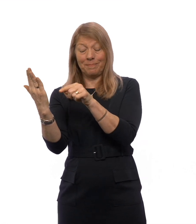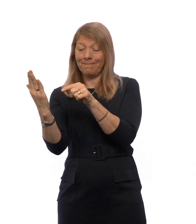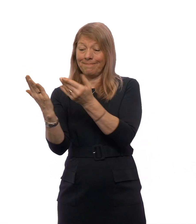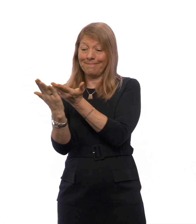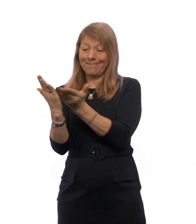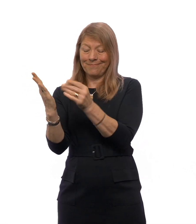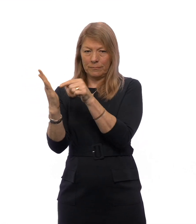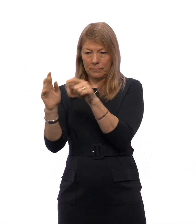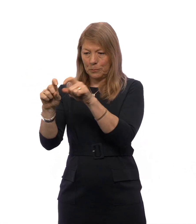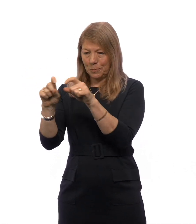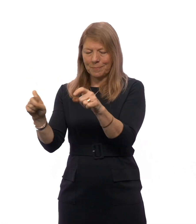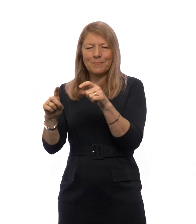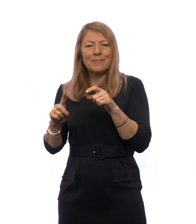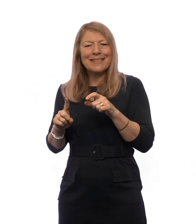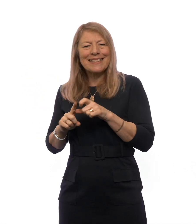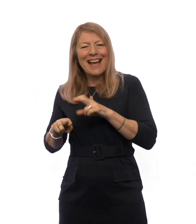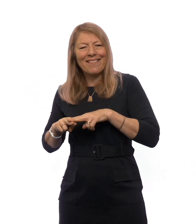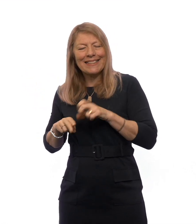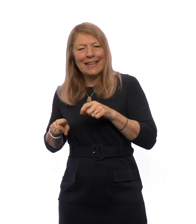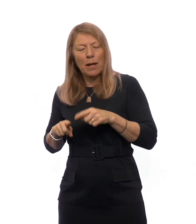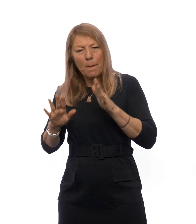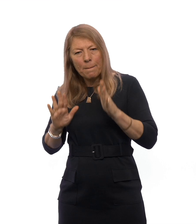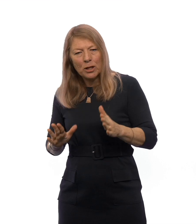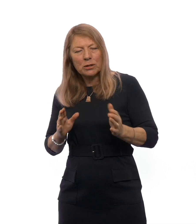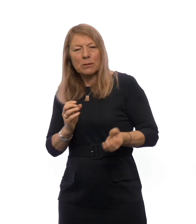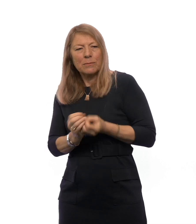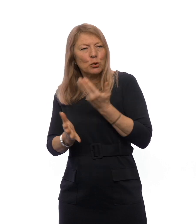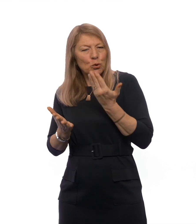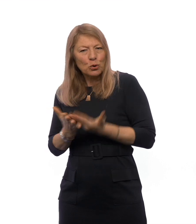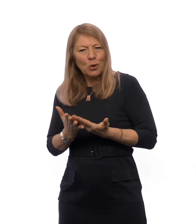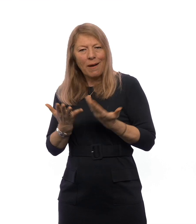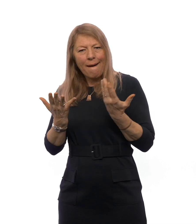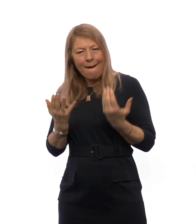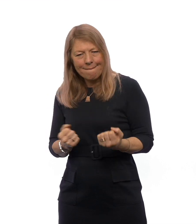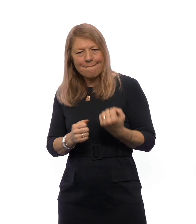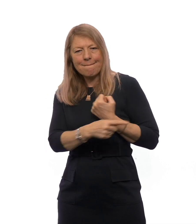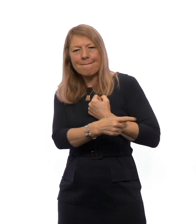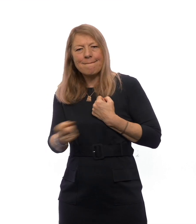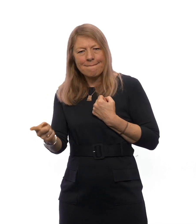of ISL or BSL classes for deaf children up to the age of 19.